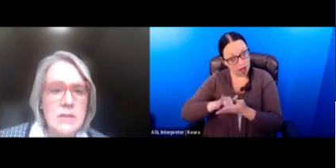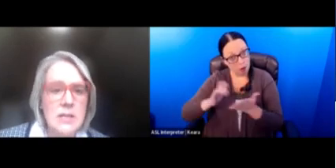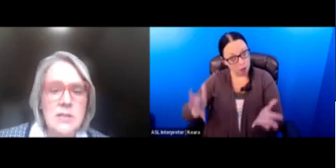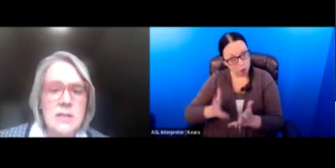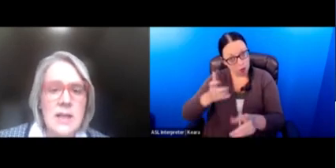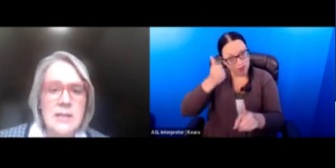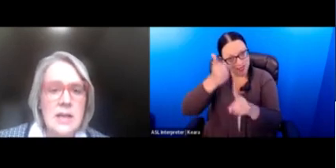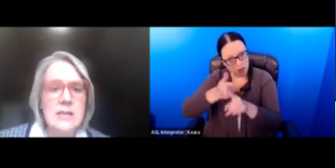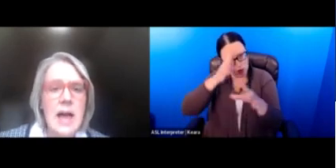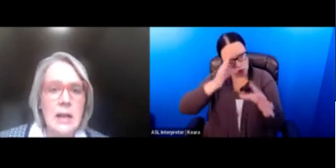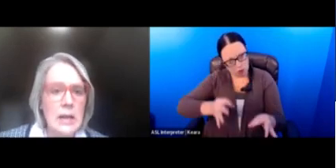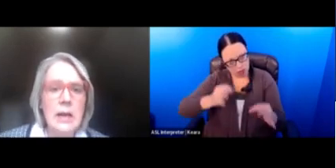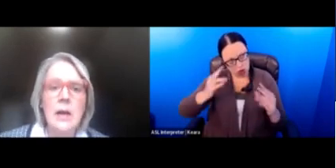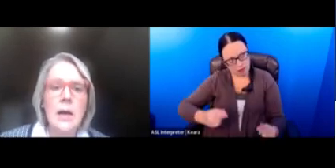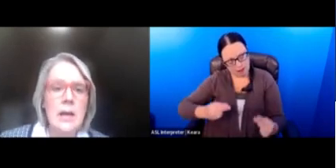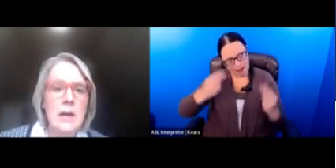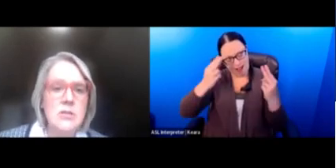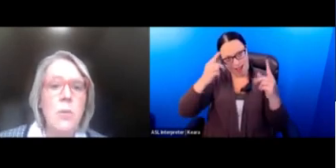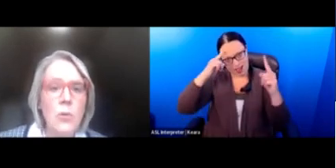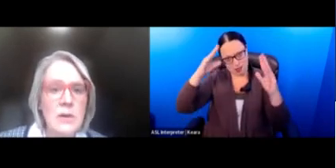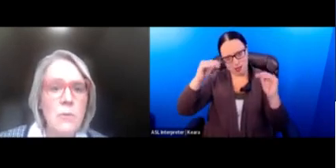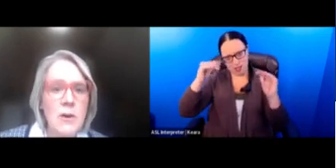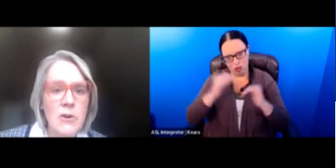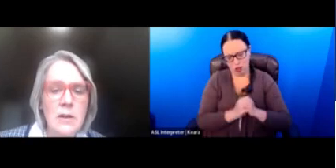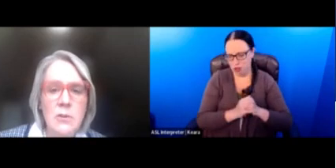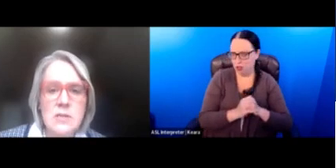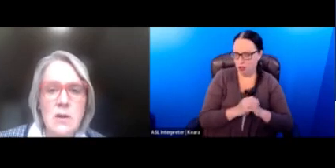expectations, and it has exactly supporting what Mary Lou was